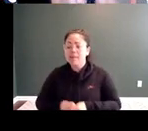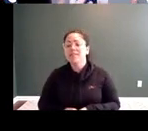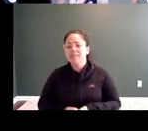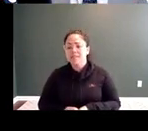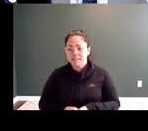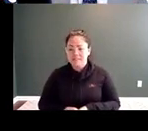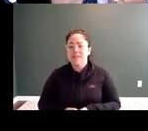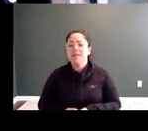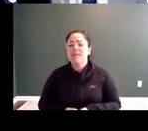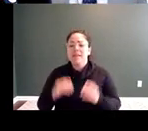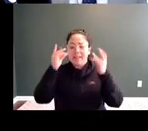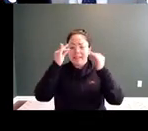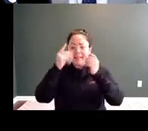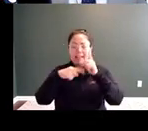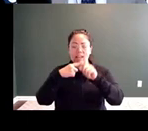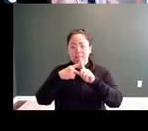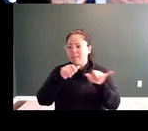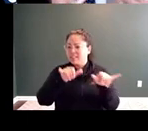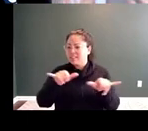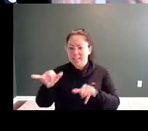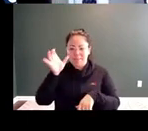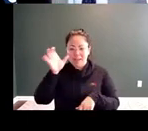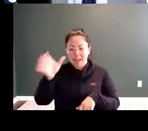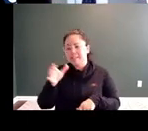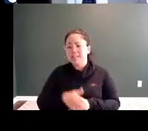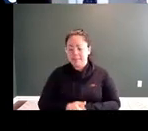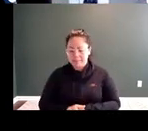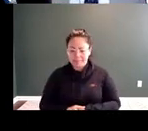You're thinking about this in the same way that you would with an accent.